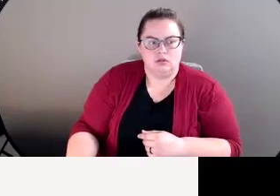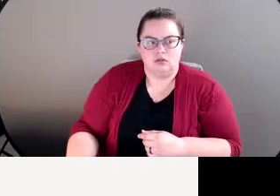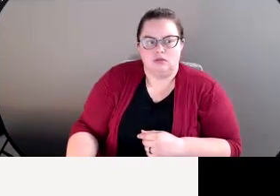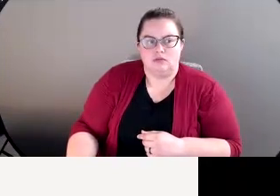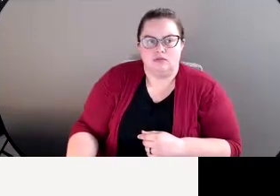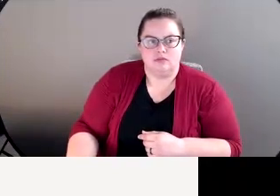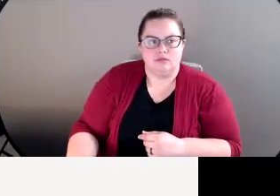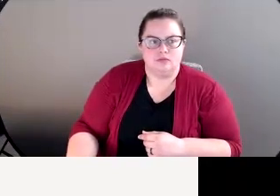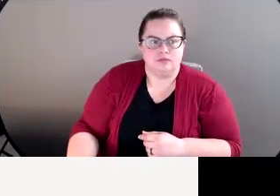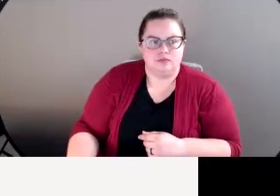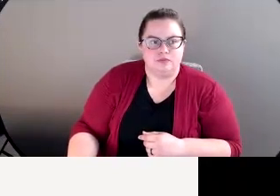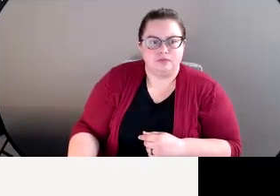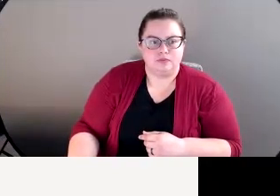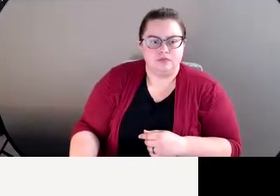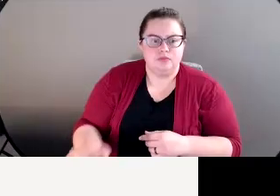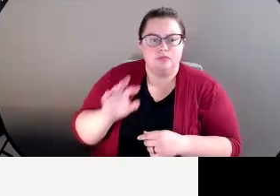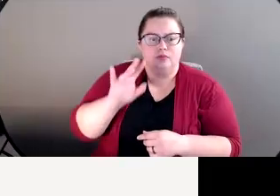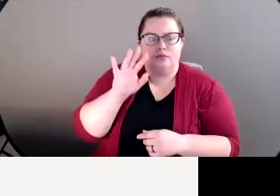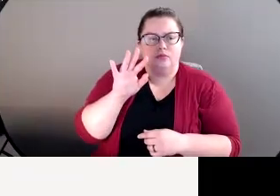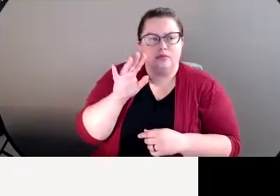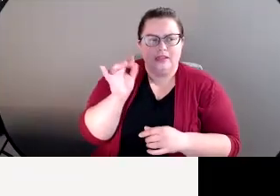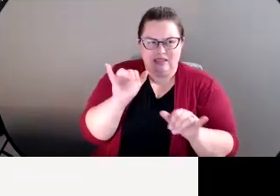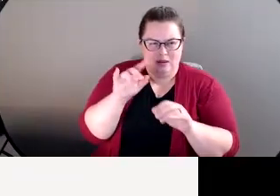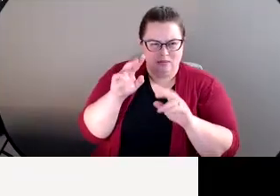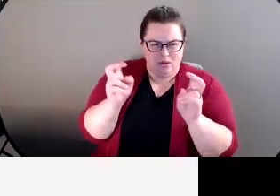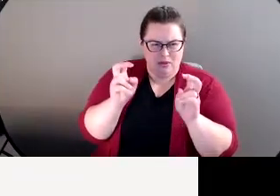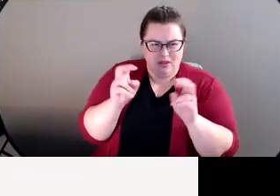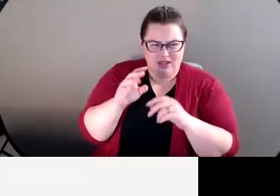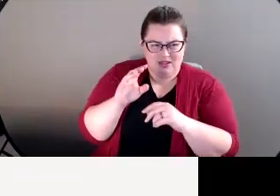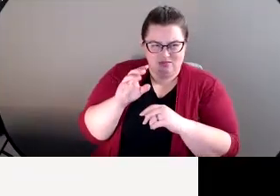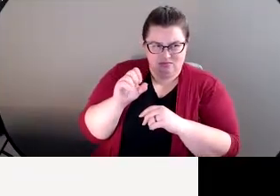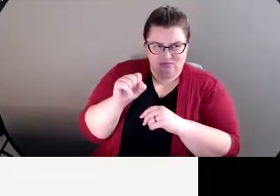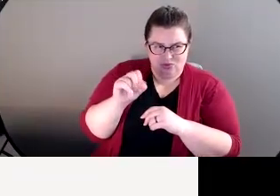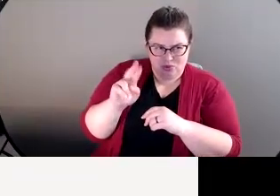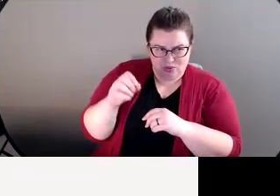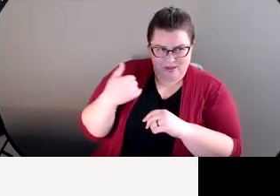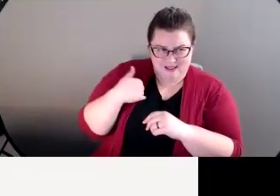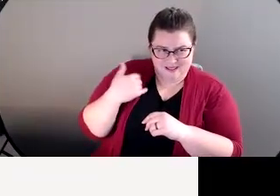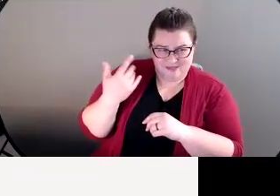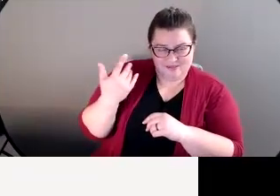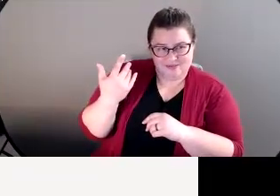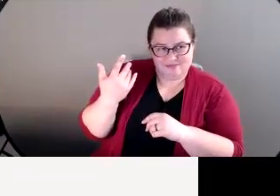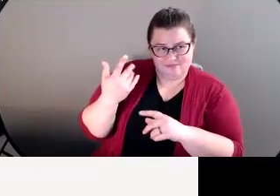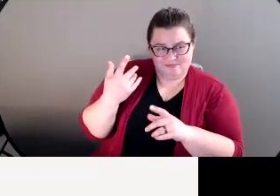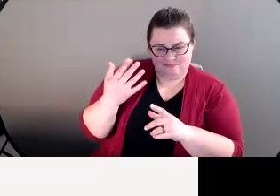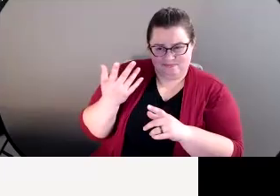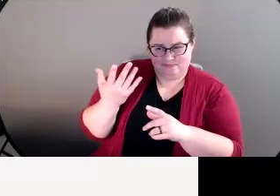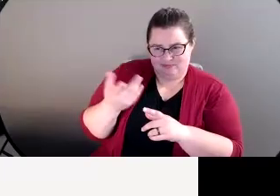that I can access that kind of shows me how to use Studio? Yes, I will.